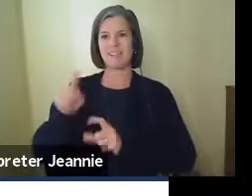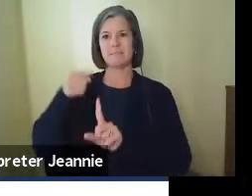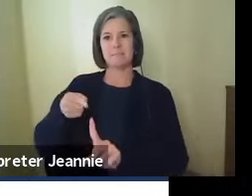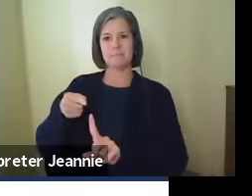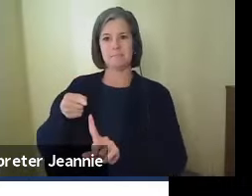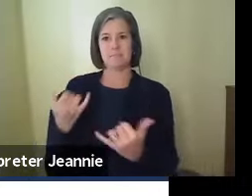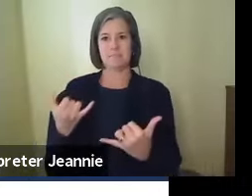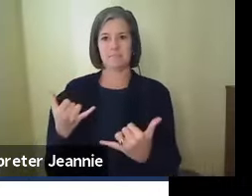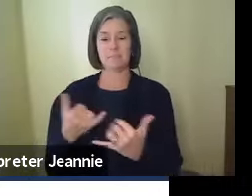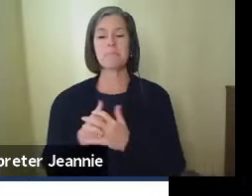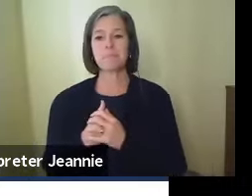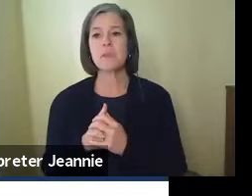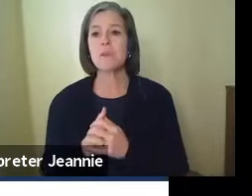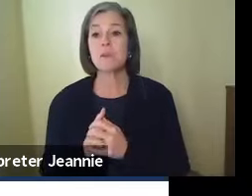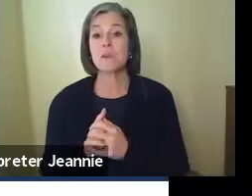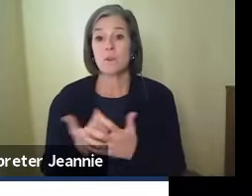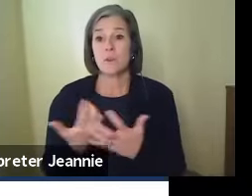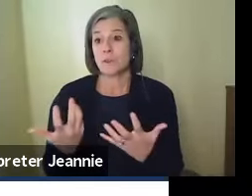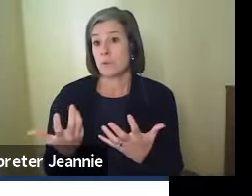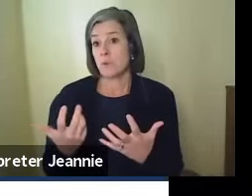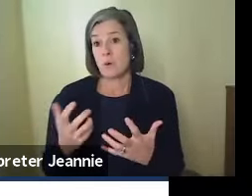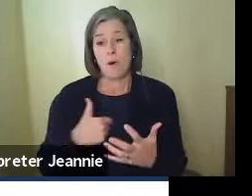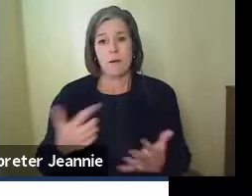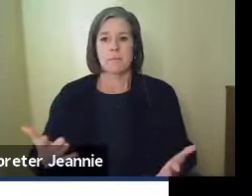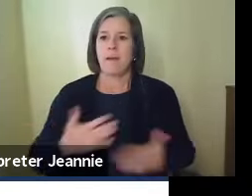So with that, I'm just so happy to be here.